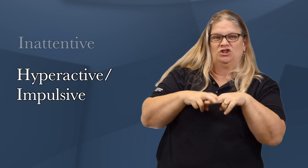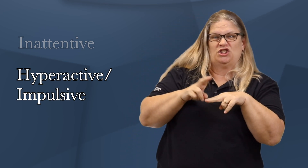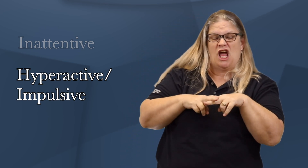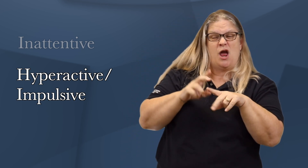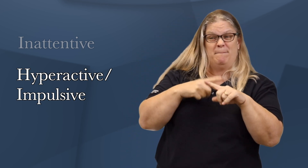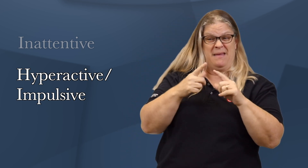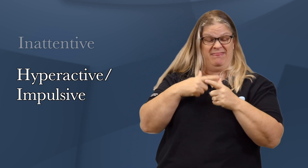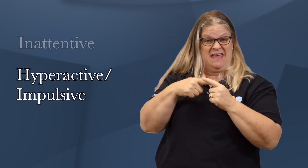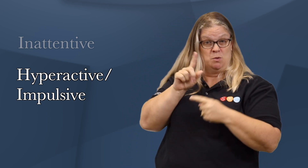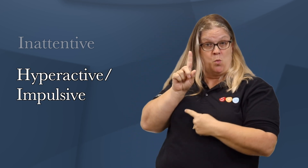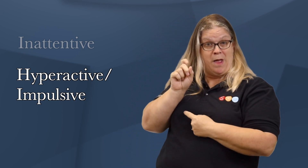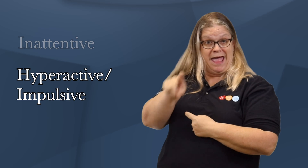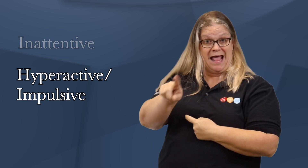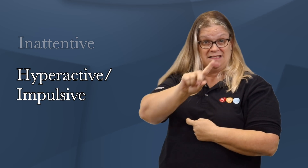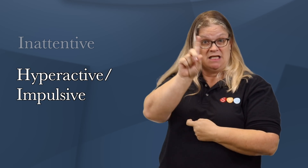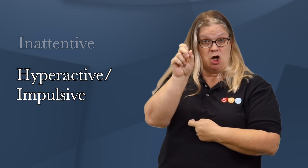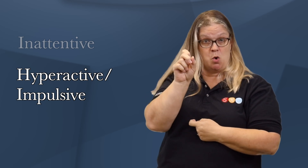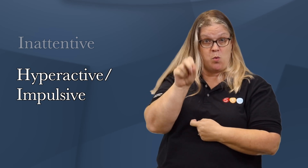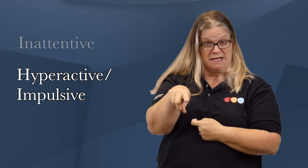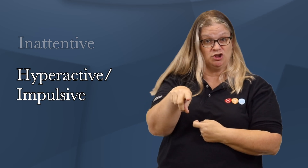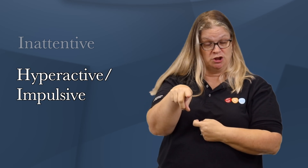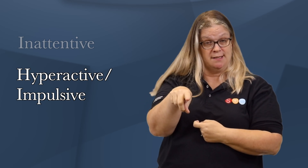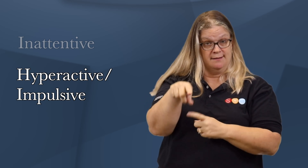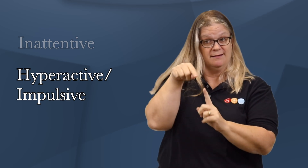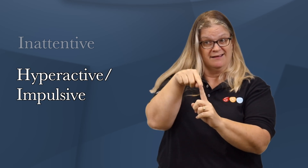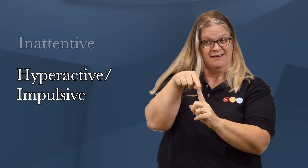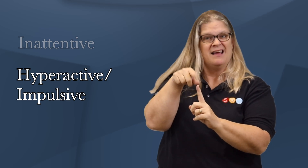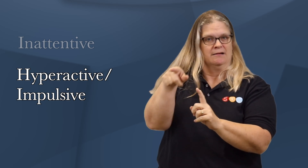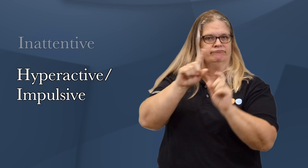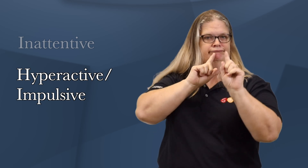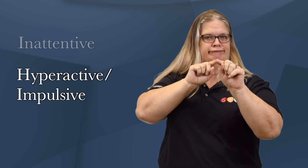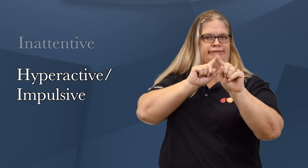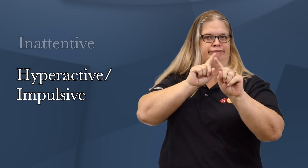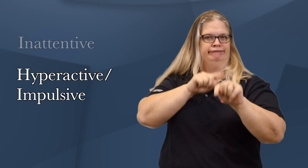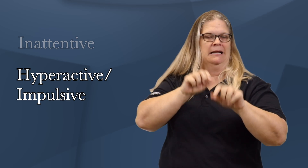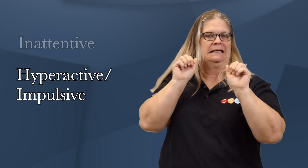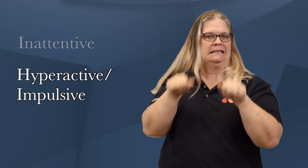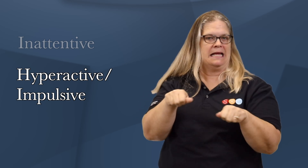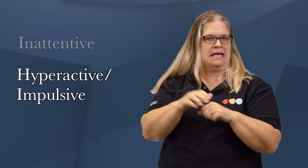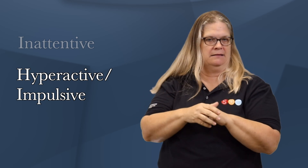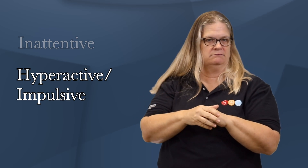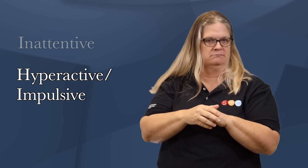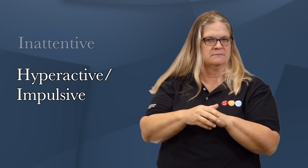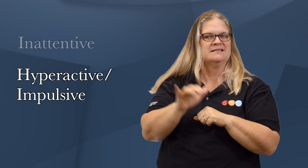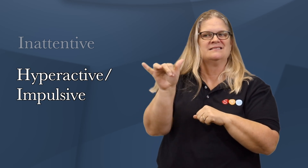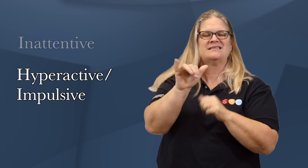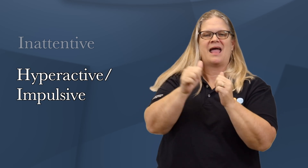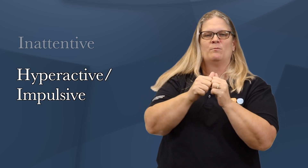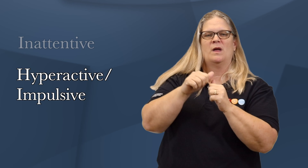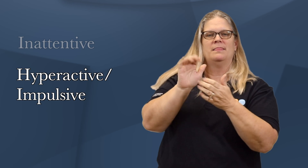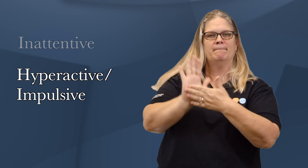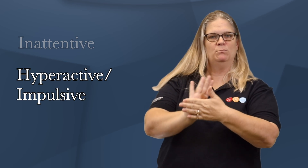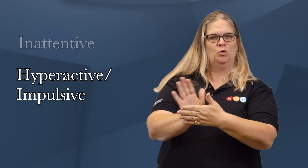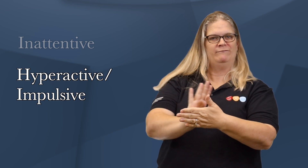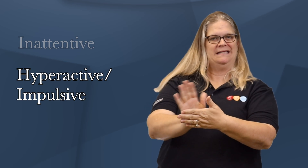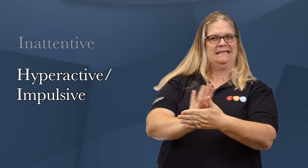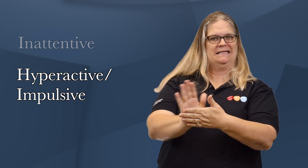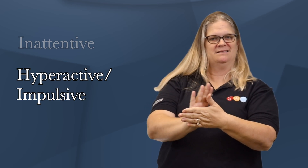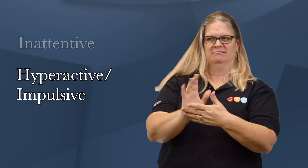appearing to not pay attention, but then, when someone asks them a question, they're able to respond with the answer. Same thing with watching a movie.